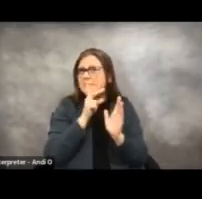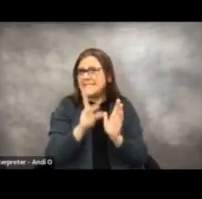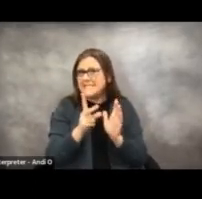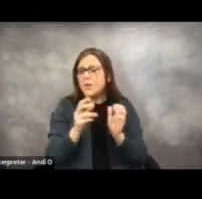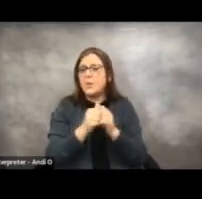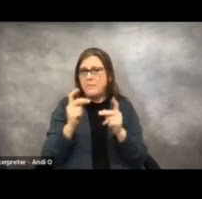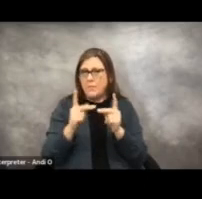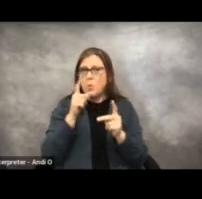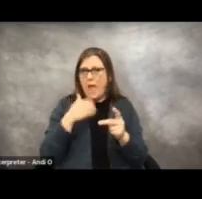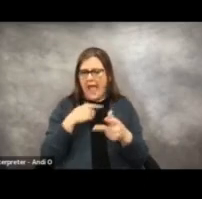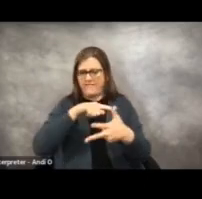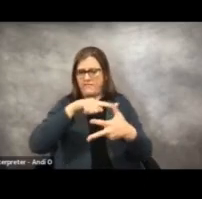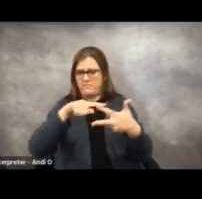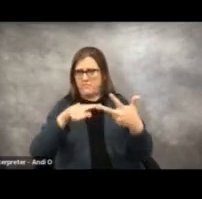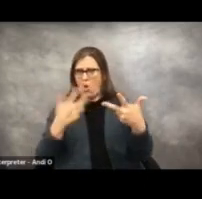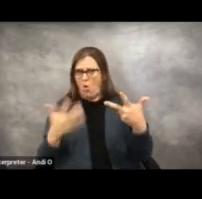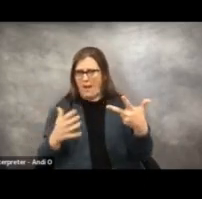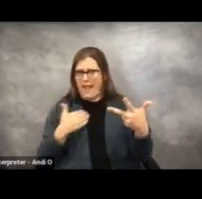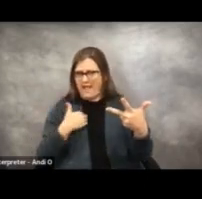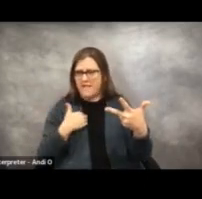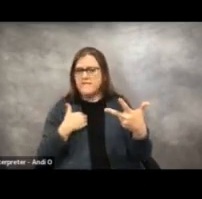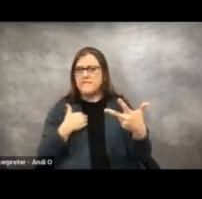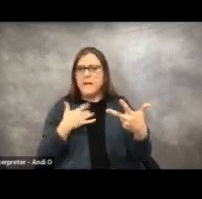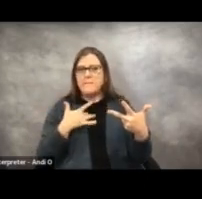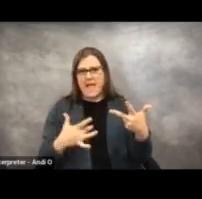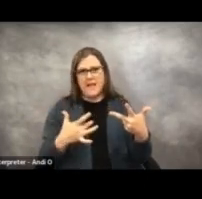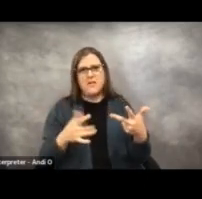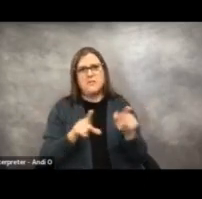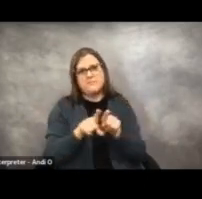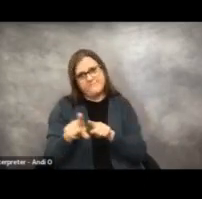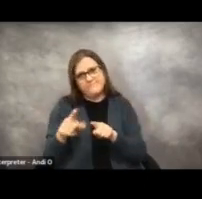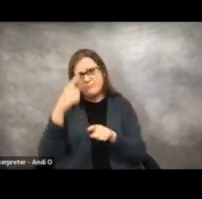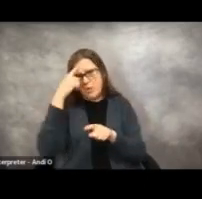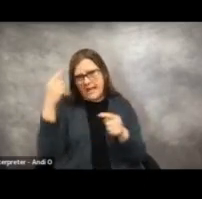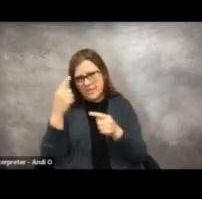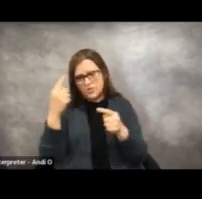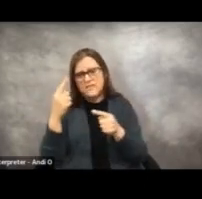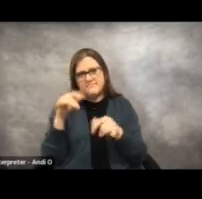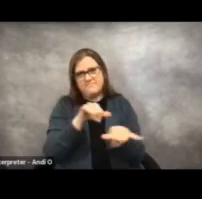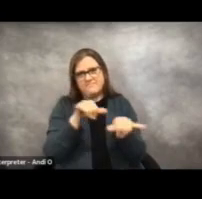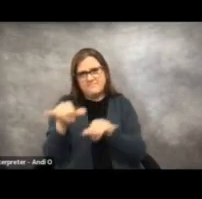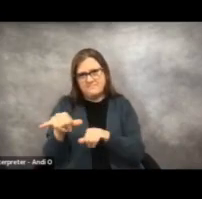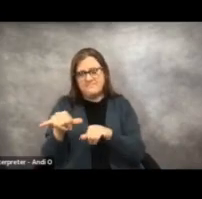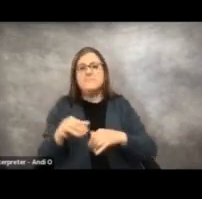or more of those concerns. Most important, though, is the fact that child welfare personnel